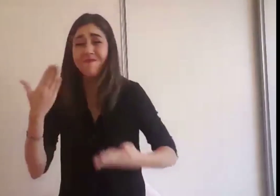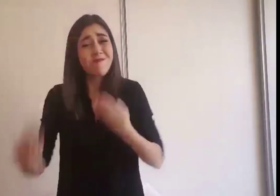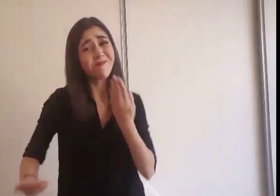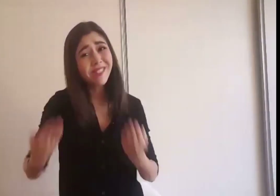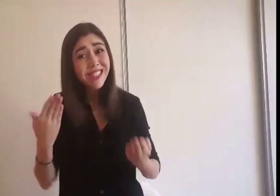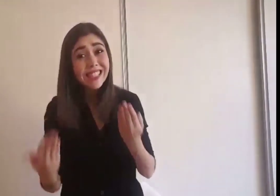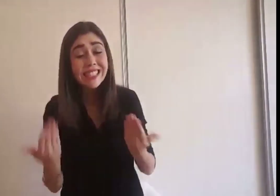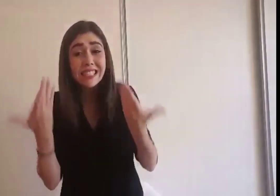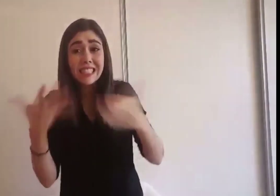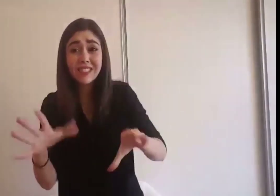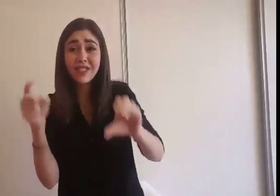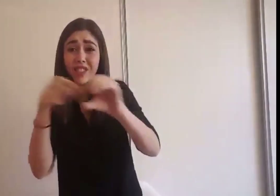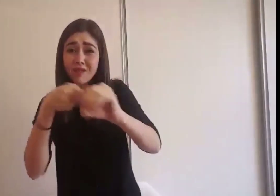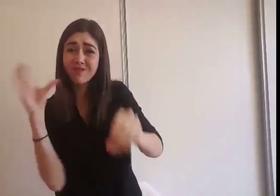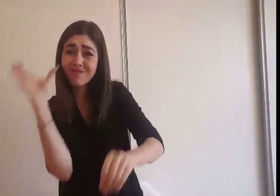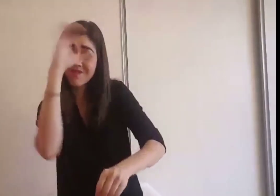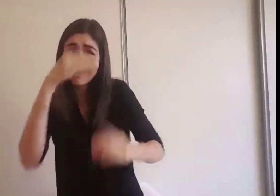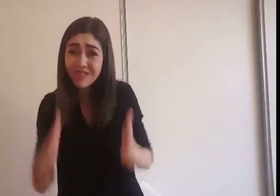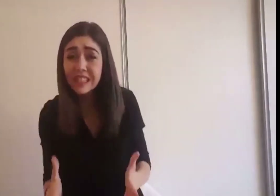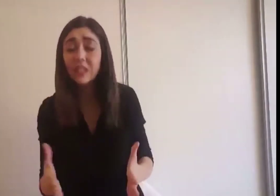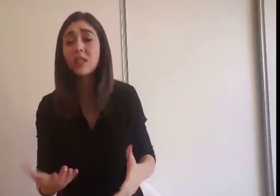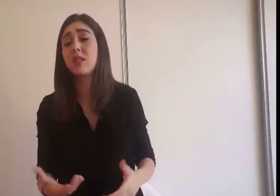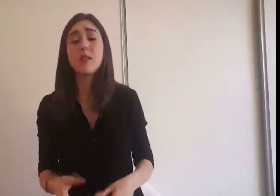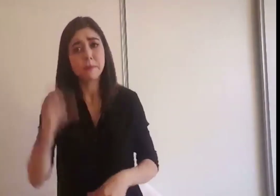potentially penetrated by a stranger